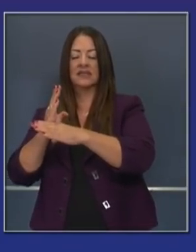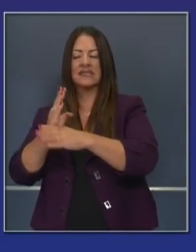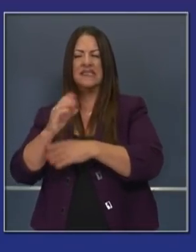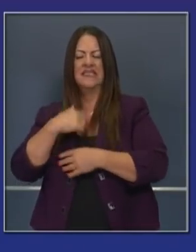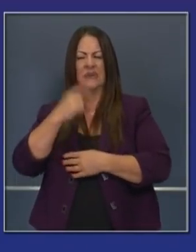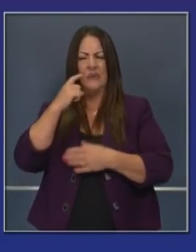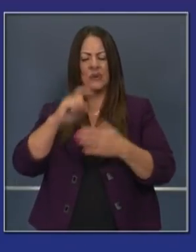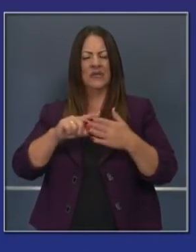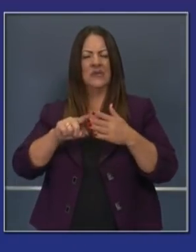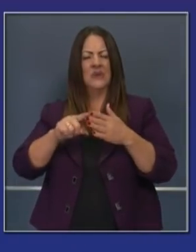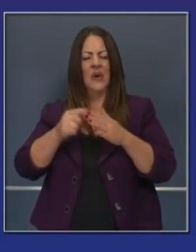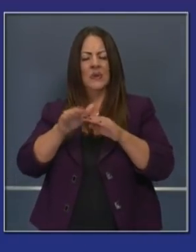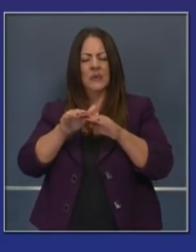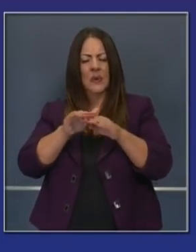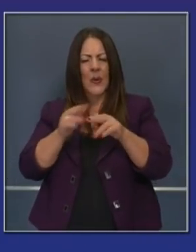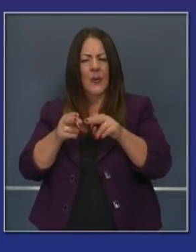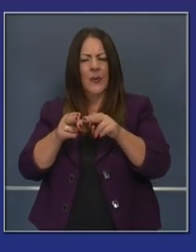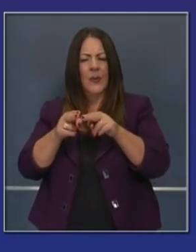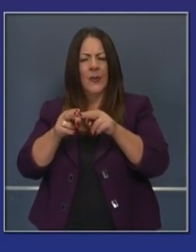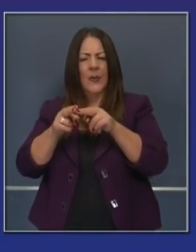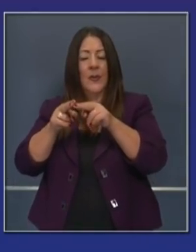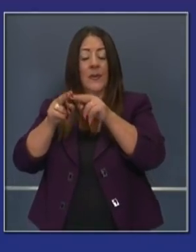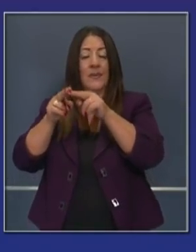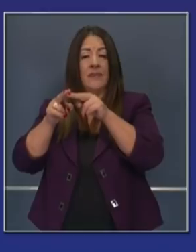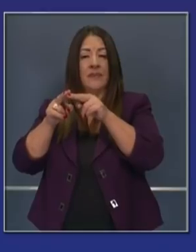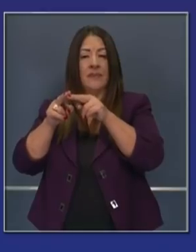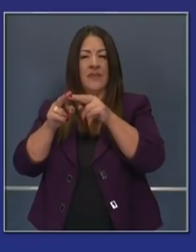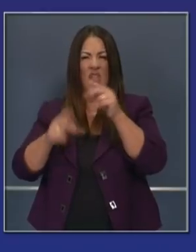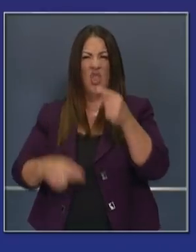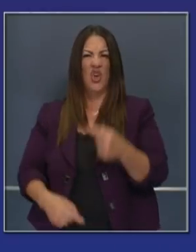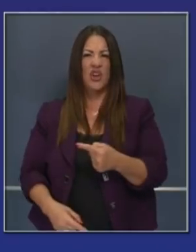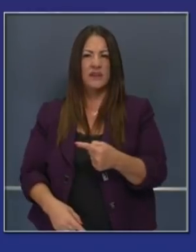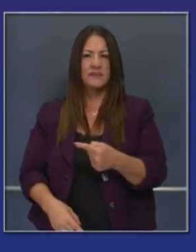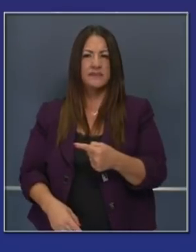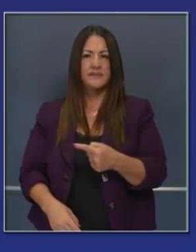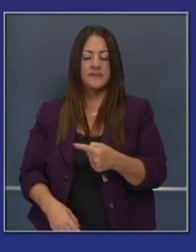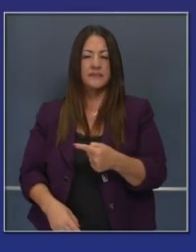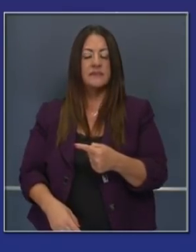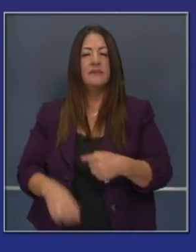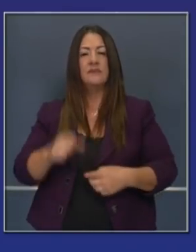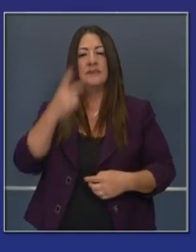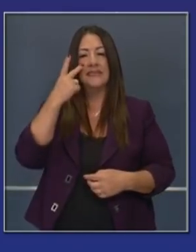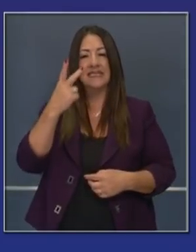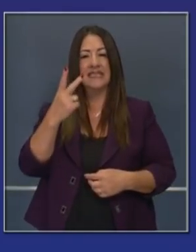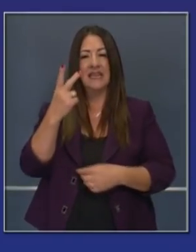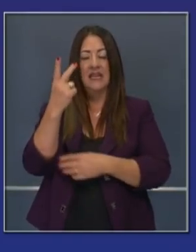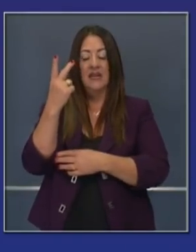I SAY THAT BECAUSE I LOOK AT THE SEVEN DAY. NOT JUST THE 14 DAY AVERAGE. AGAIN AS I SUGGEST ITS STARTING TO TREND UP SLIGHTLY.